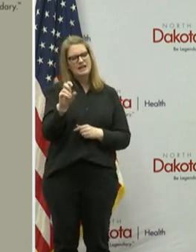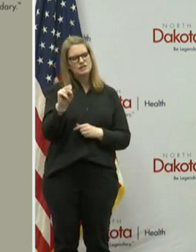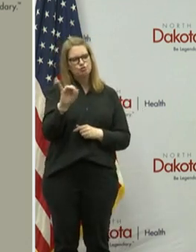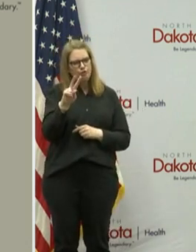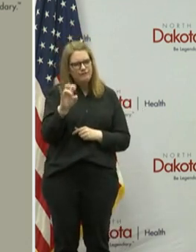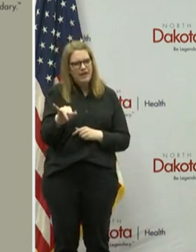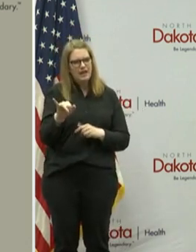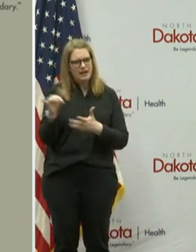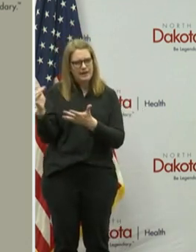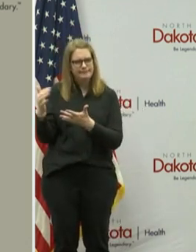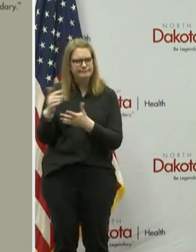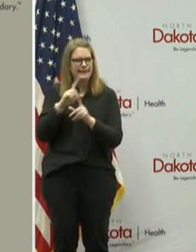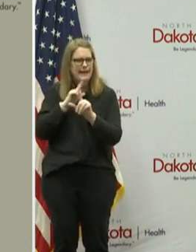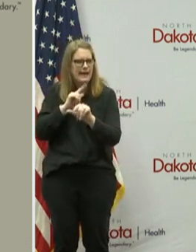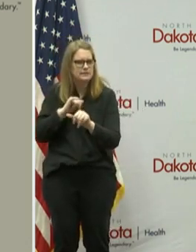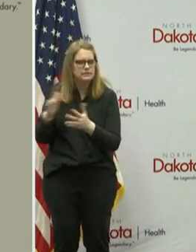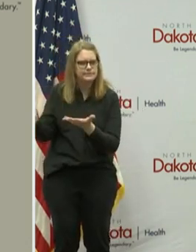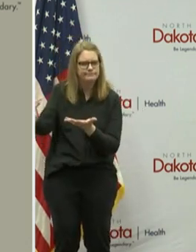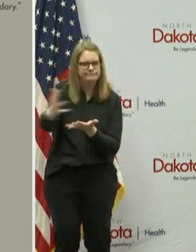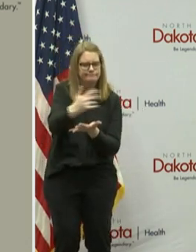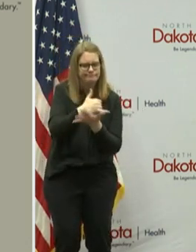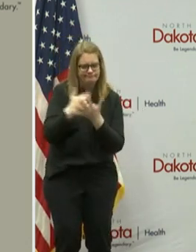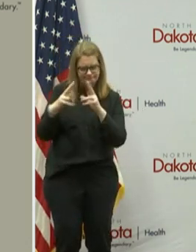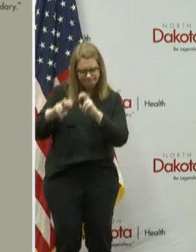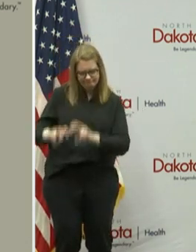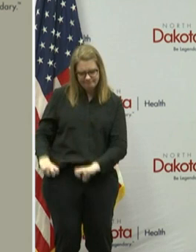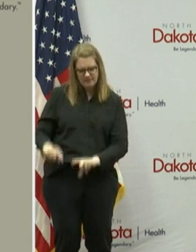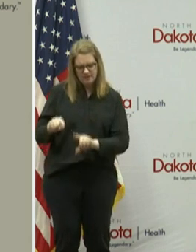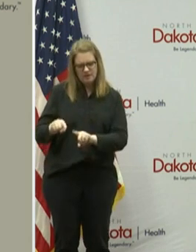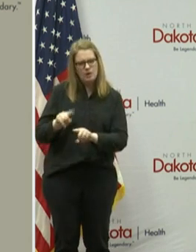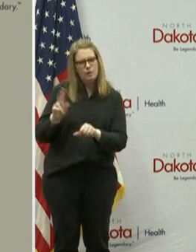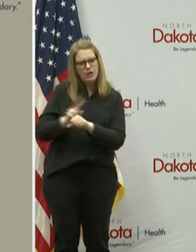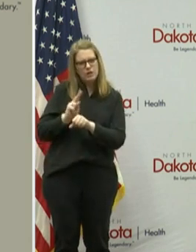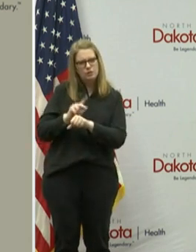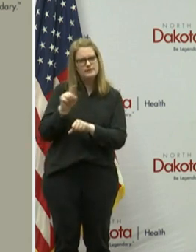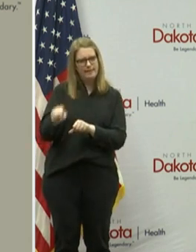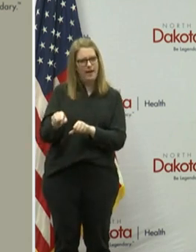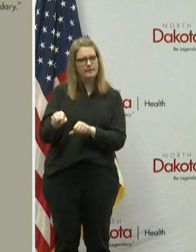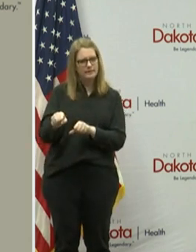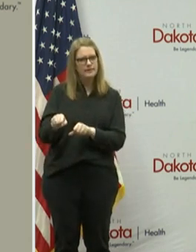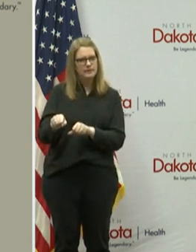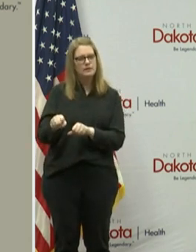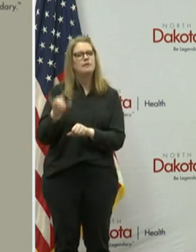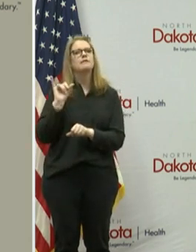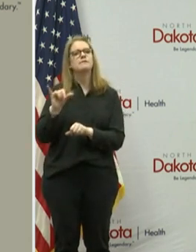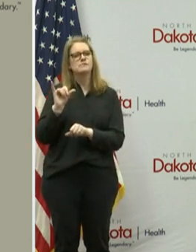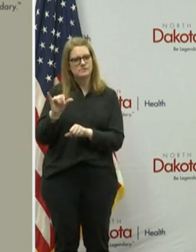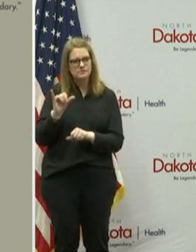THIS SLIDE, WHILE IT WASN'T PART OF THE 8 CRITERIA, IT'S PART OF